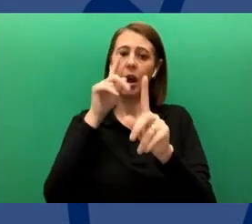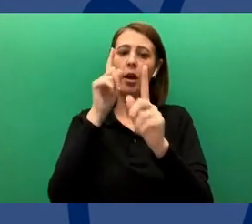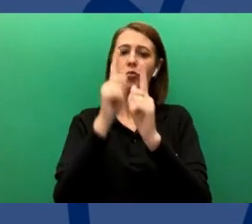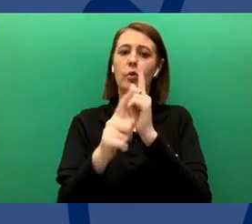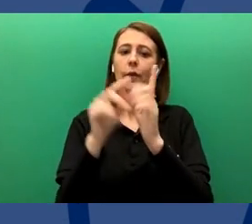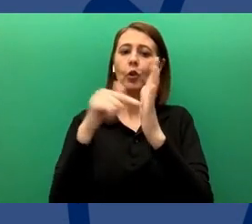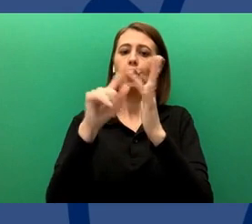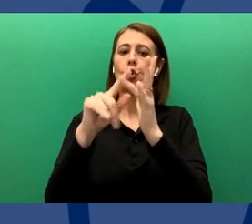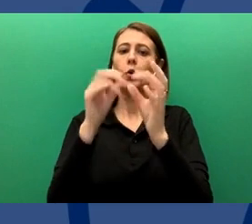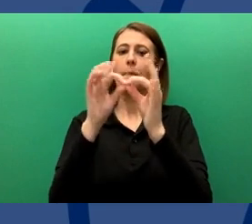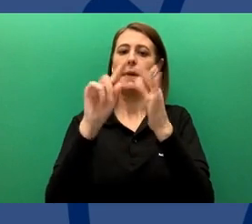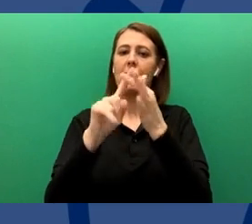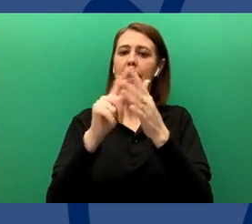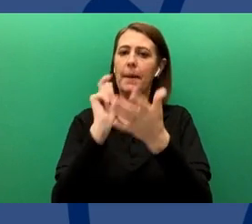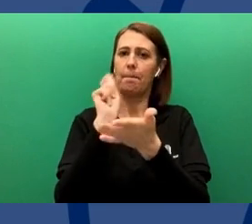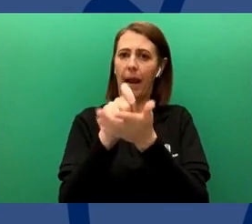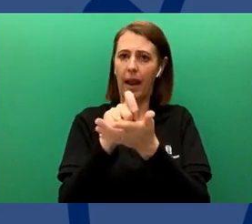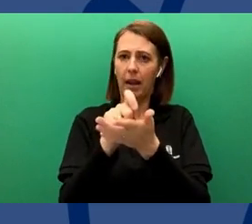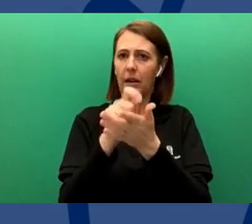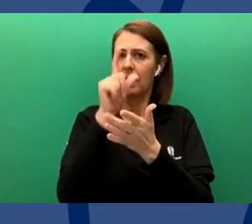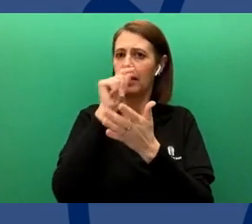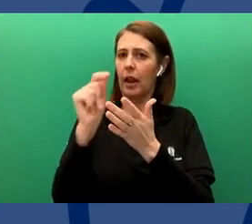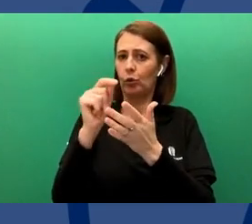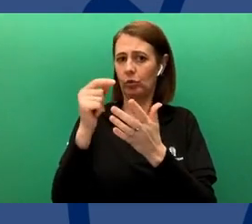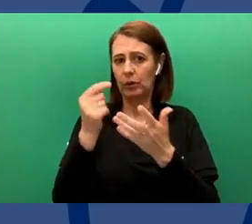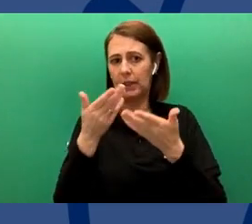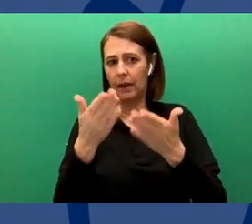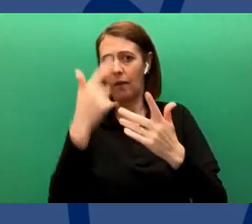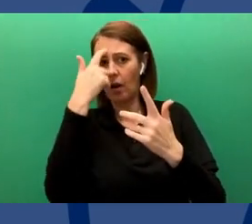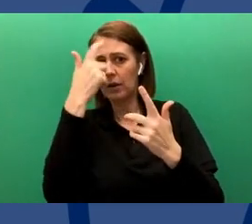give more detail on when payments will be made?